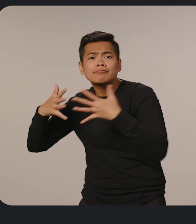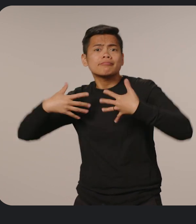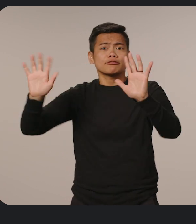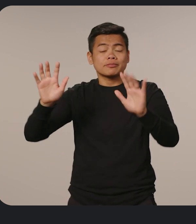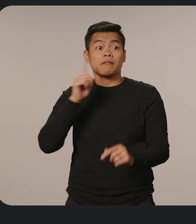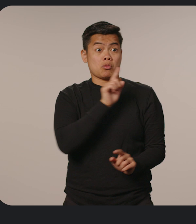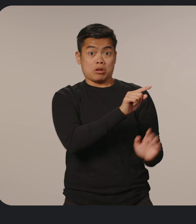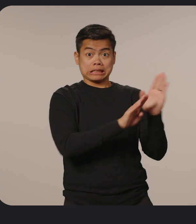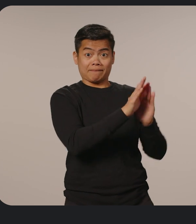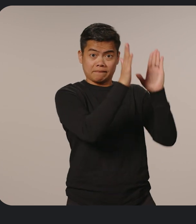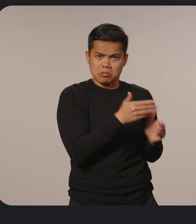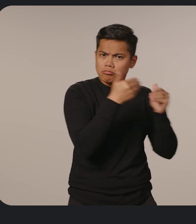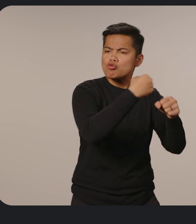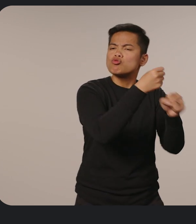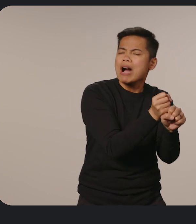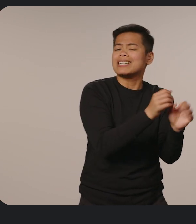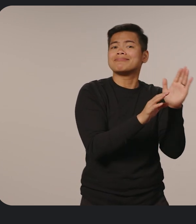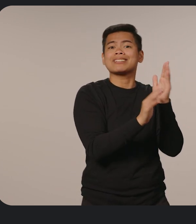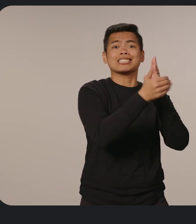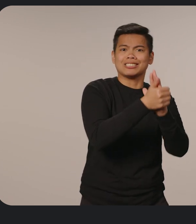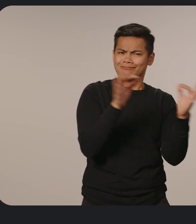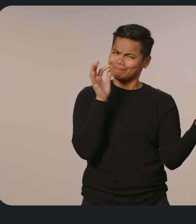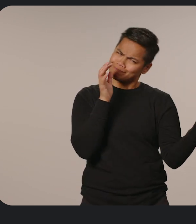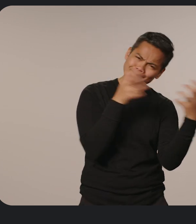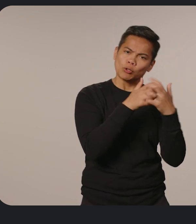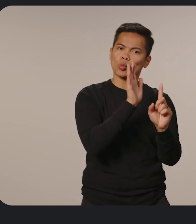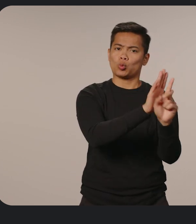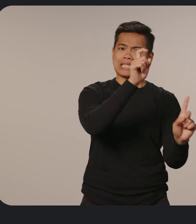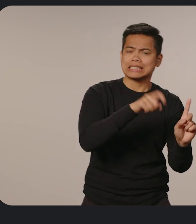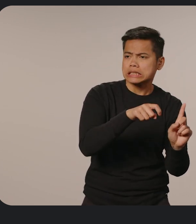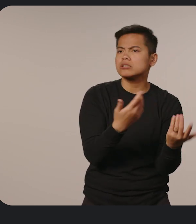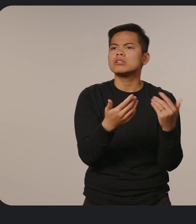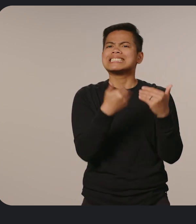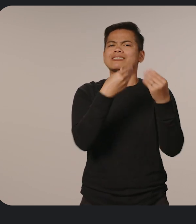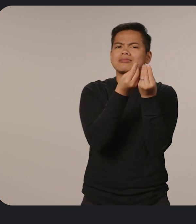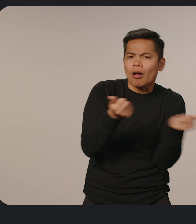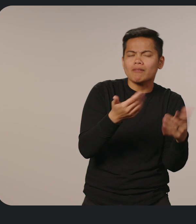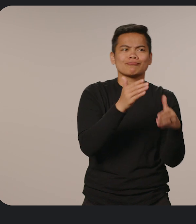for developers you can create extensions that fit your unique needs or solve